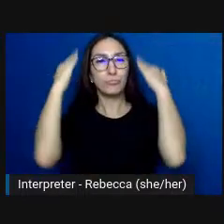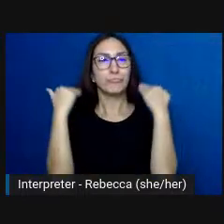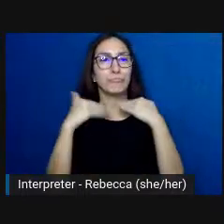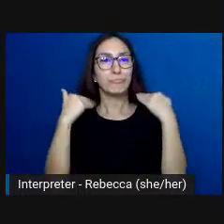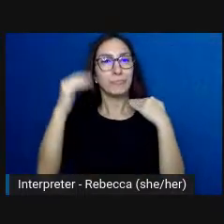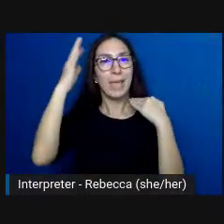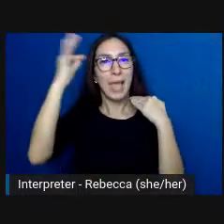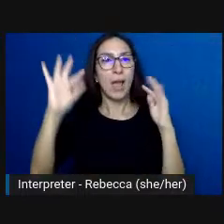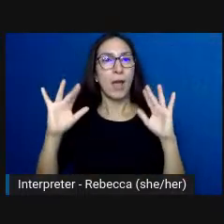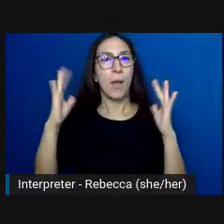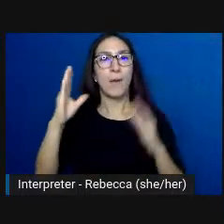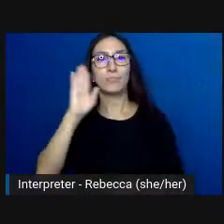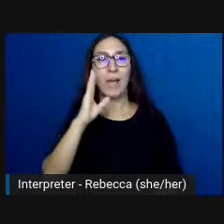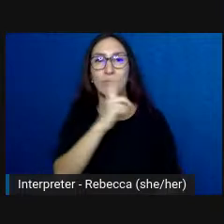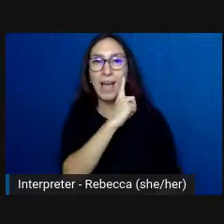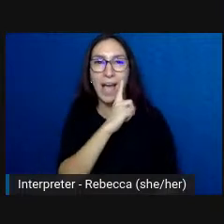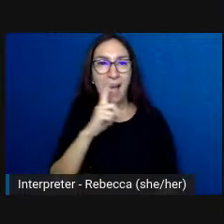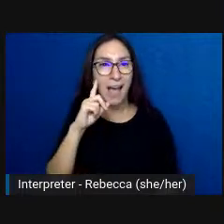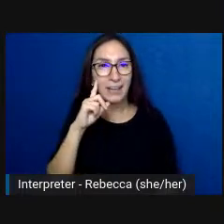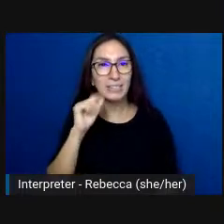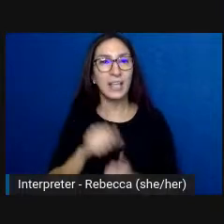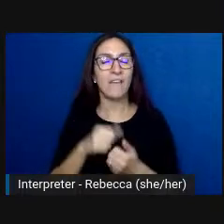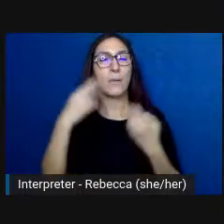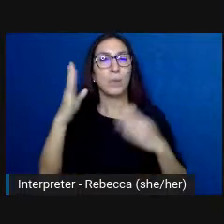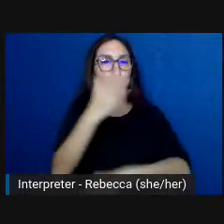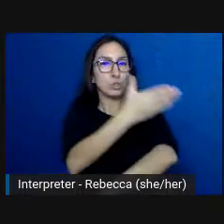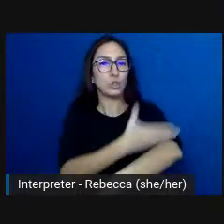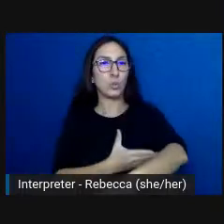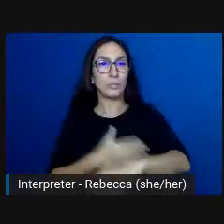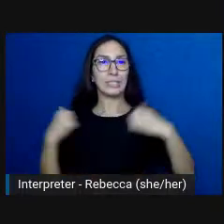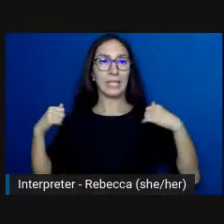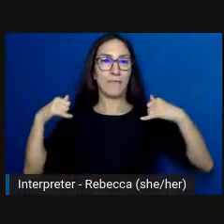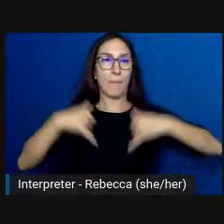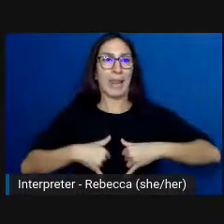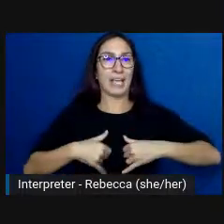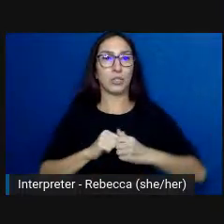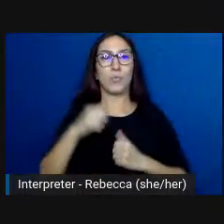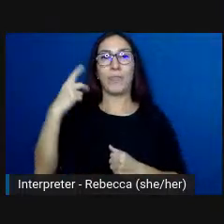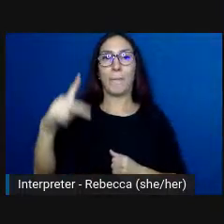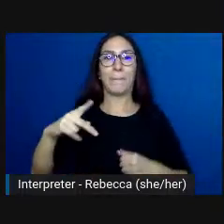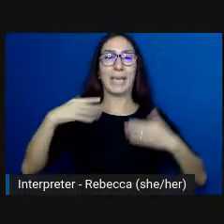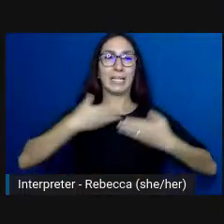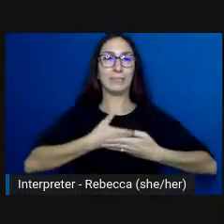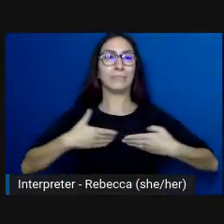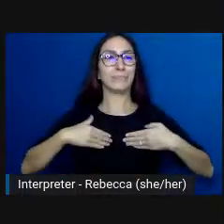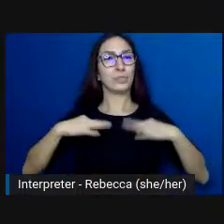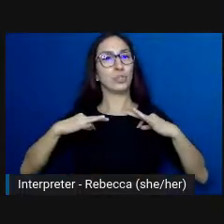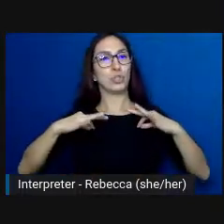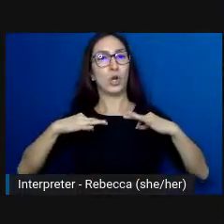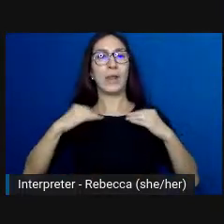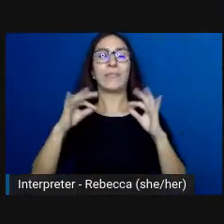Empish Thomas, I am a black woman with gray because get black shoulderlength hair and brown eyes.